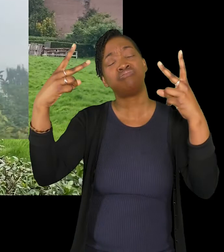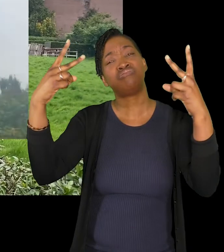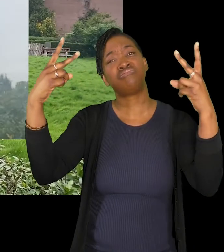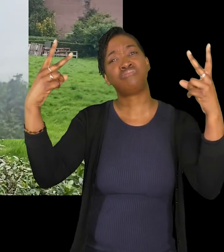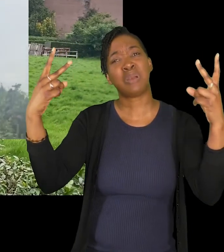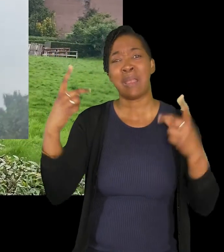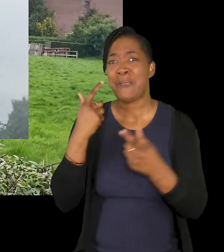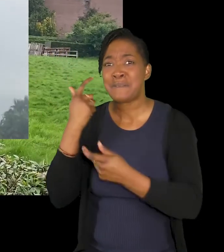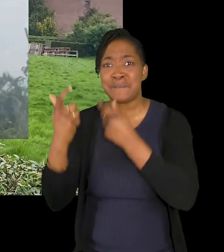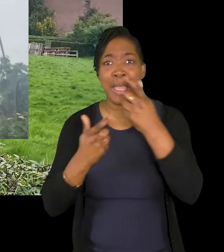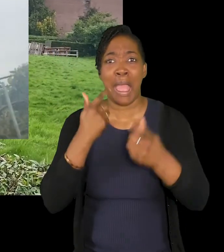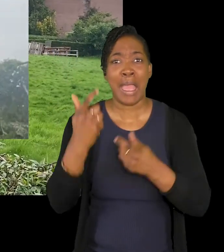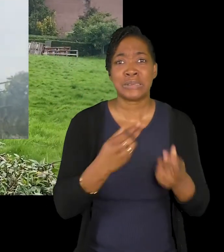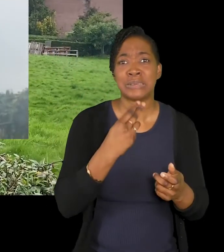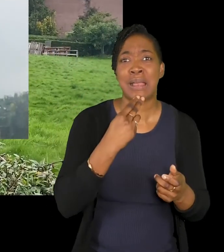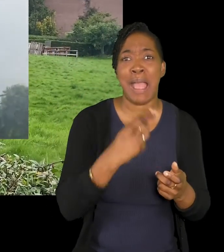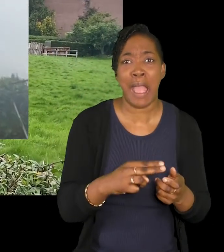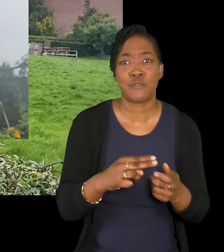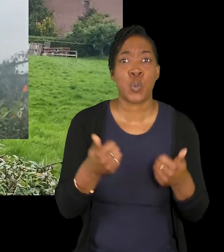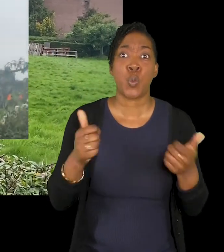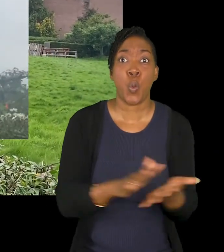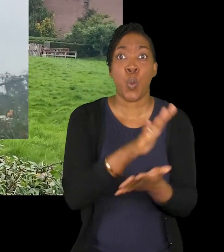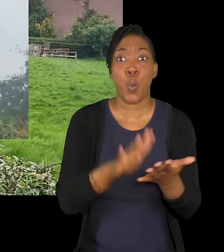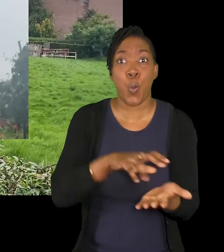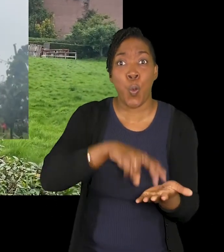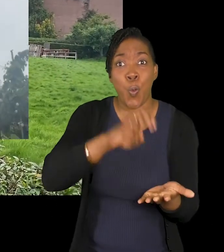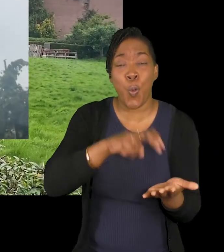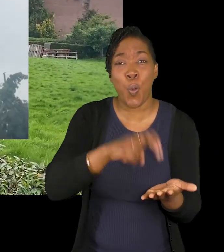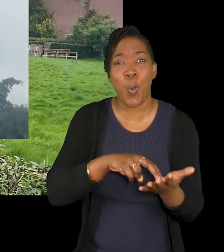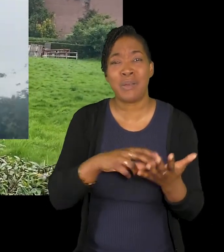just to find some semblance of an afternoon delight,